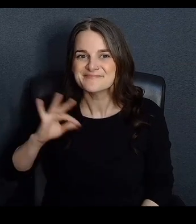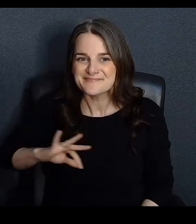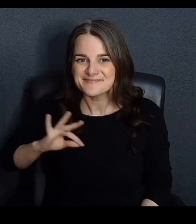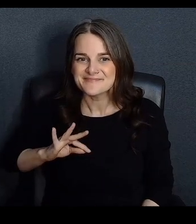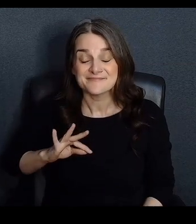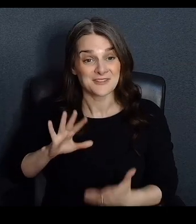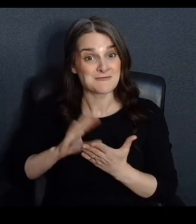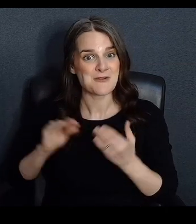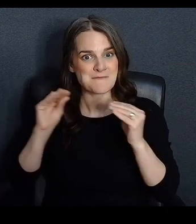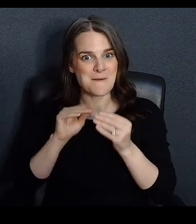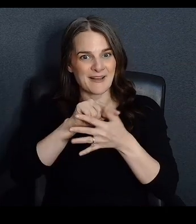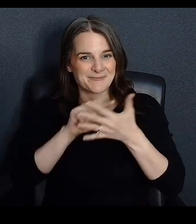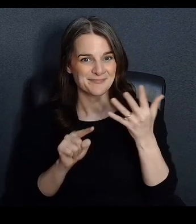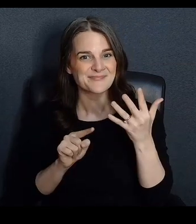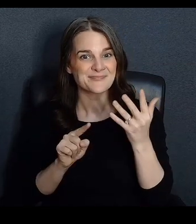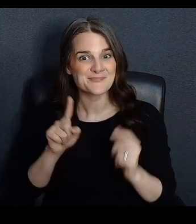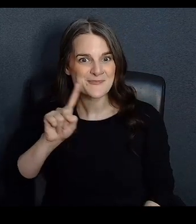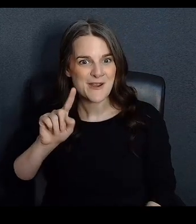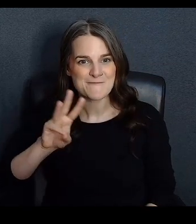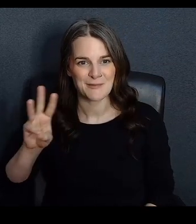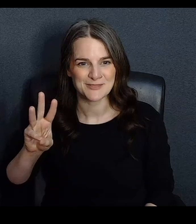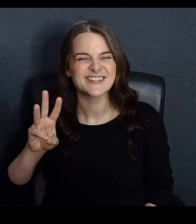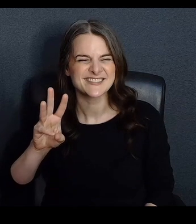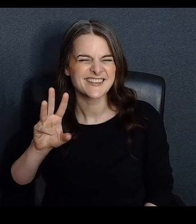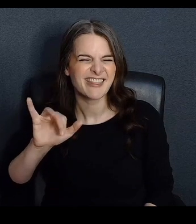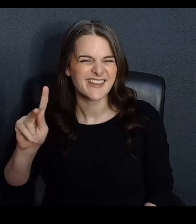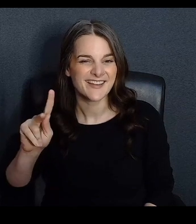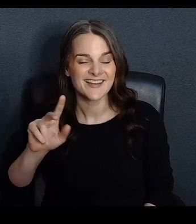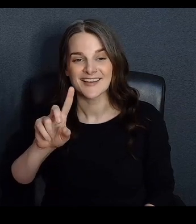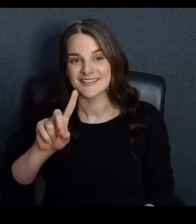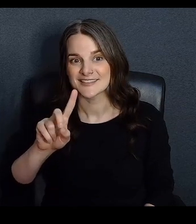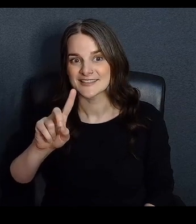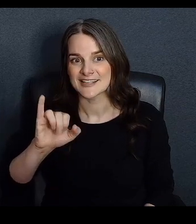projects on our website at that link, disabilities.temple.edu in the chat.